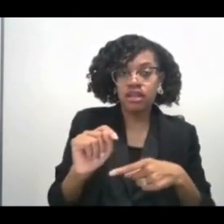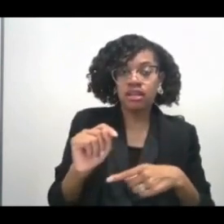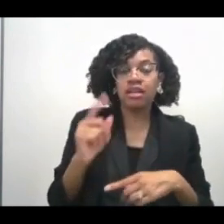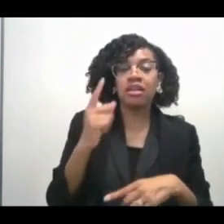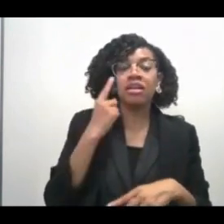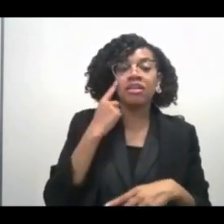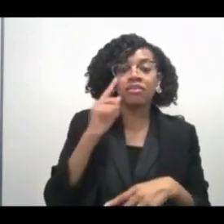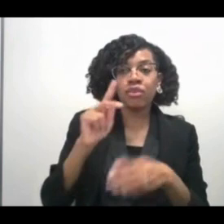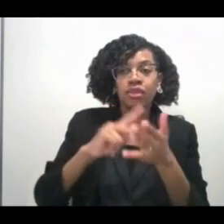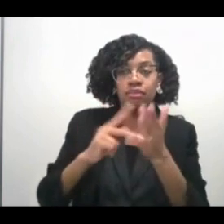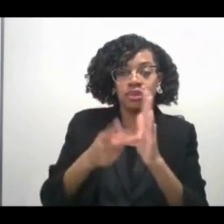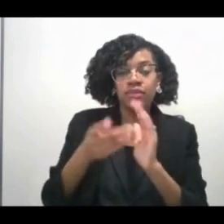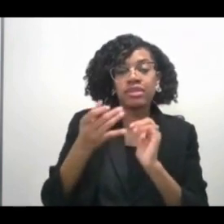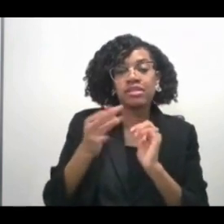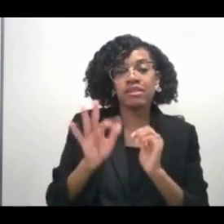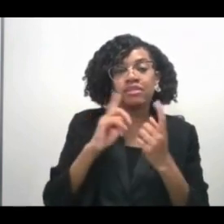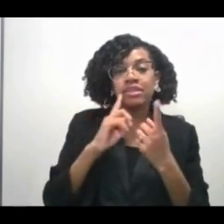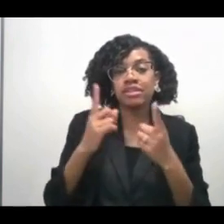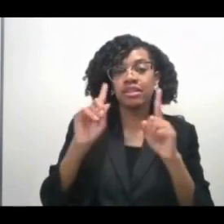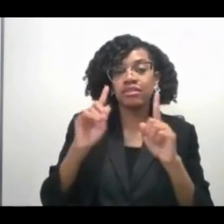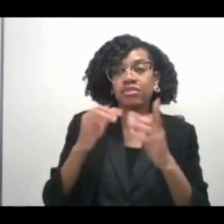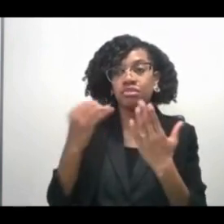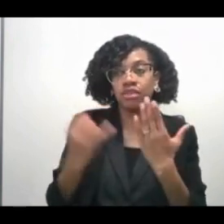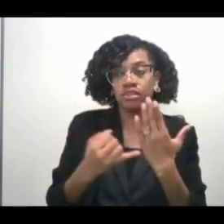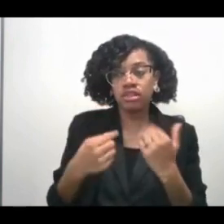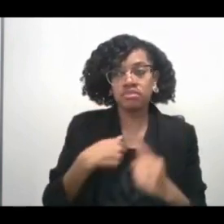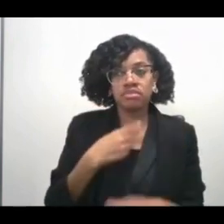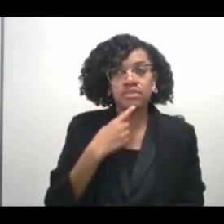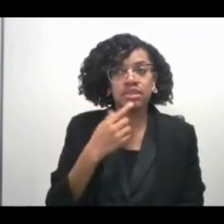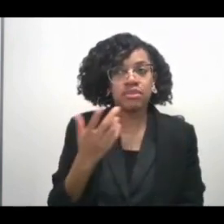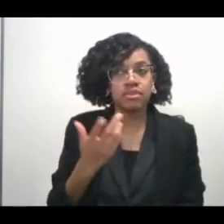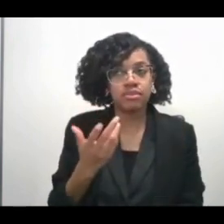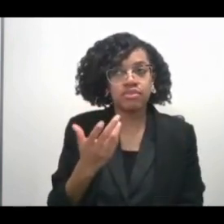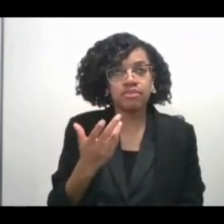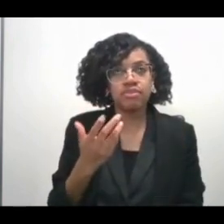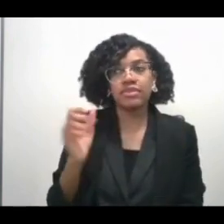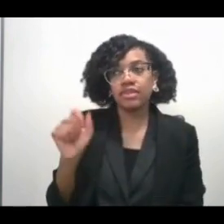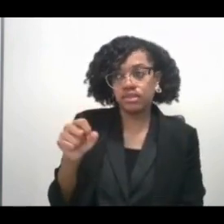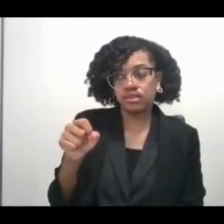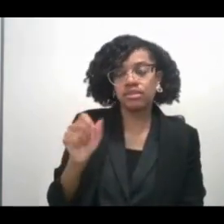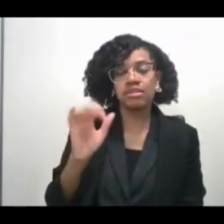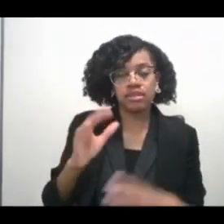successful project? And I would say yes, that is an acceptable use of funds.